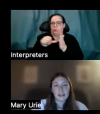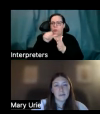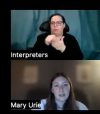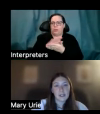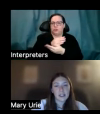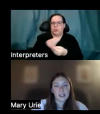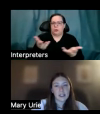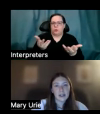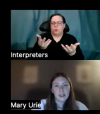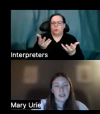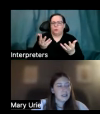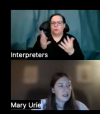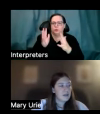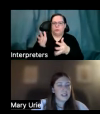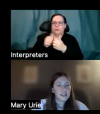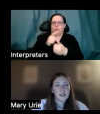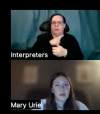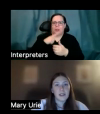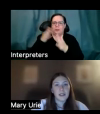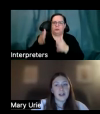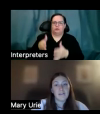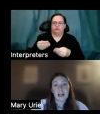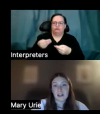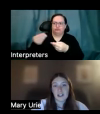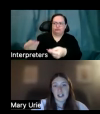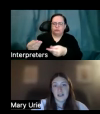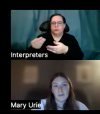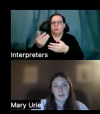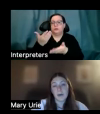leave with legislator. This could be a fact sheet, maybe